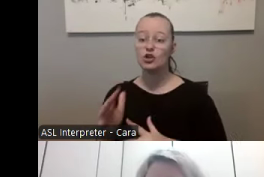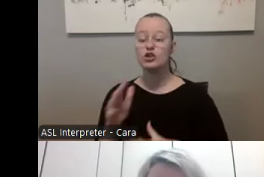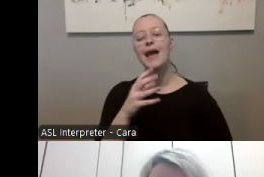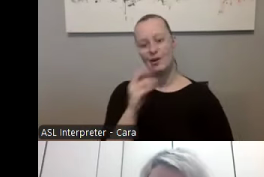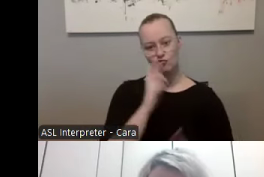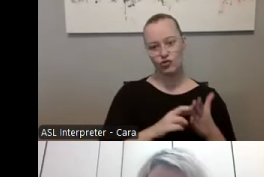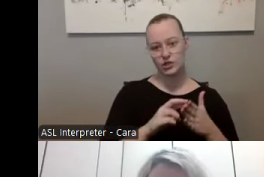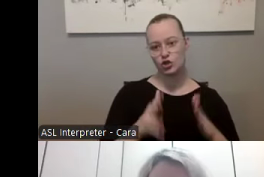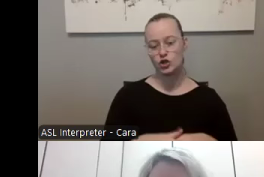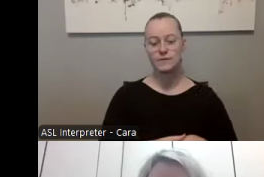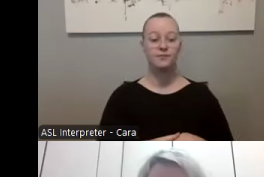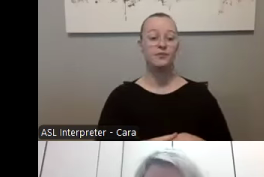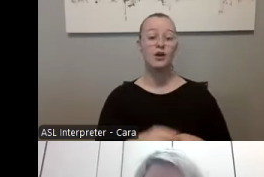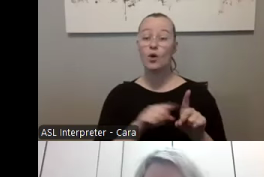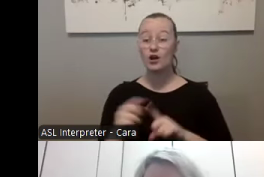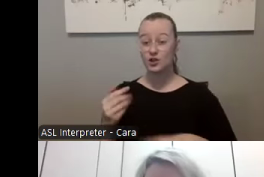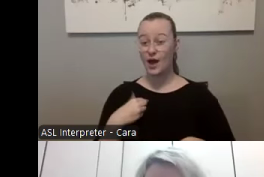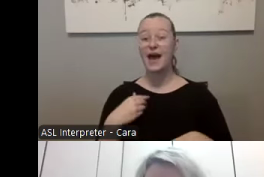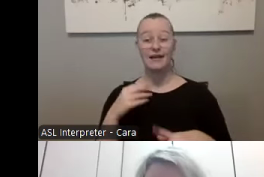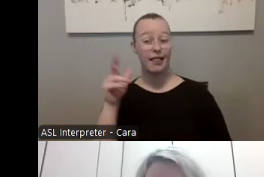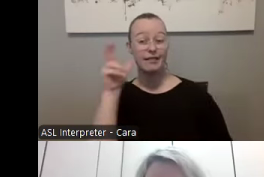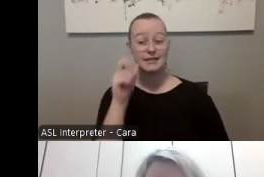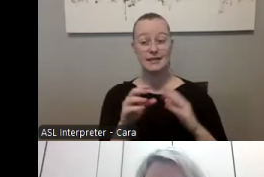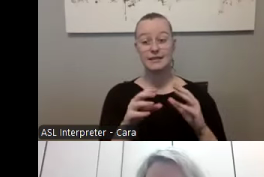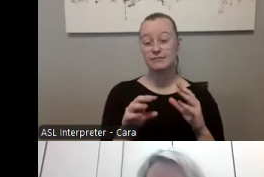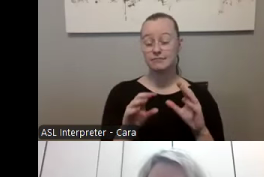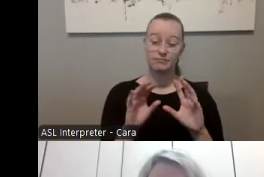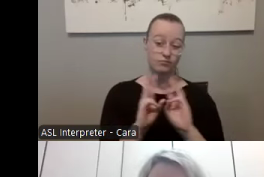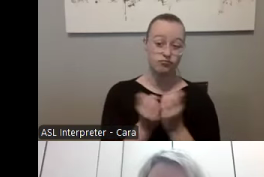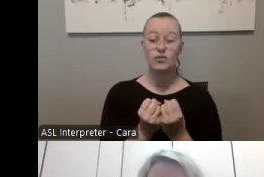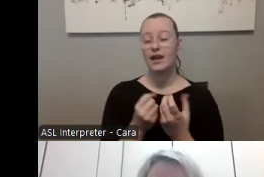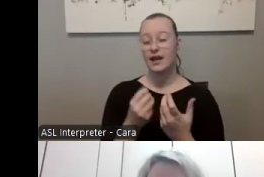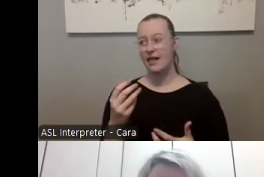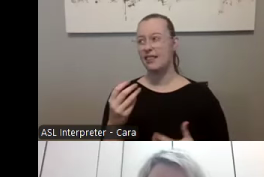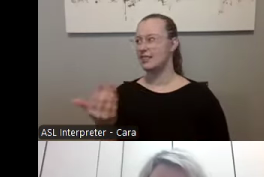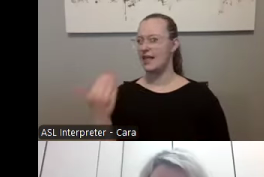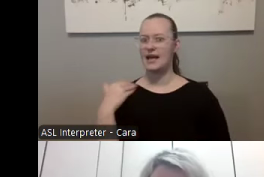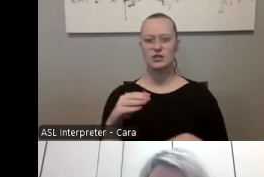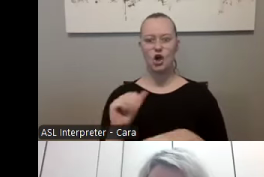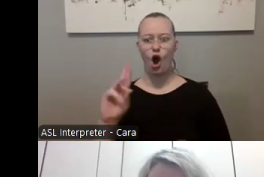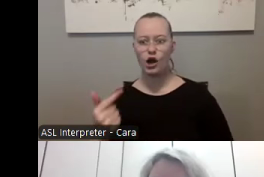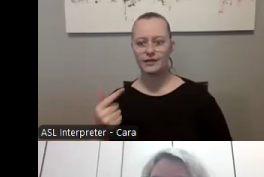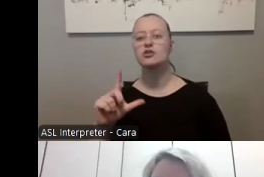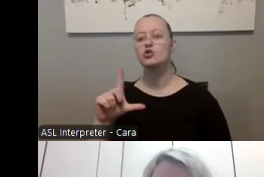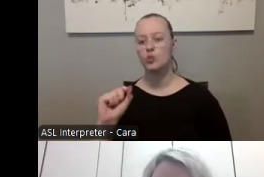We also held a listening session at the Advancing State Speech CBS Conference last August in 2023.